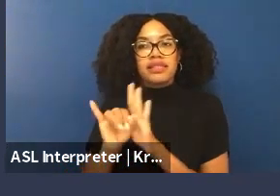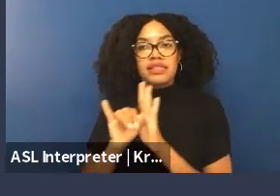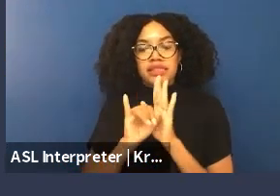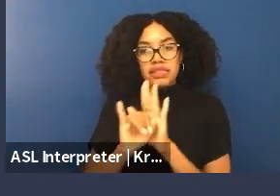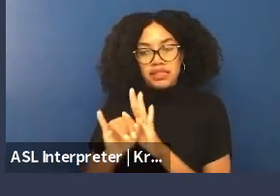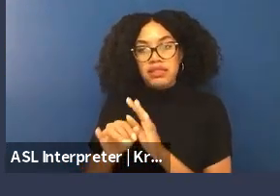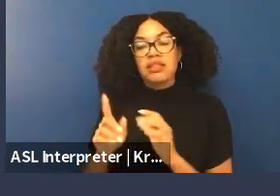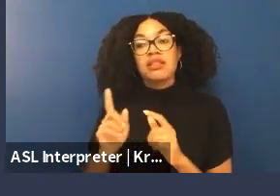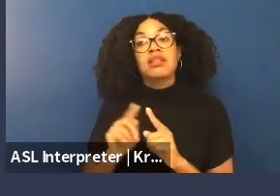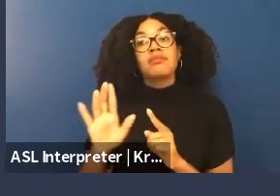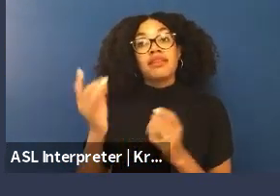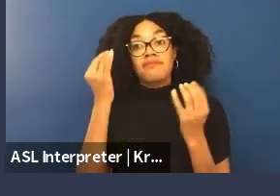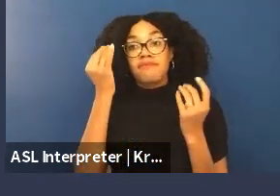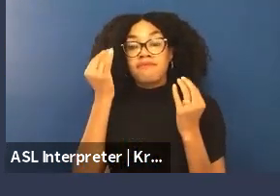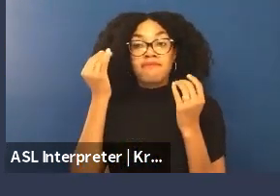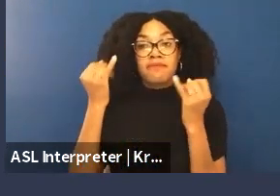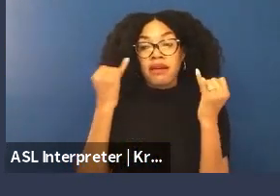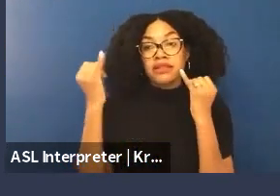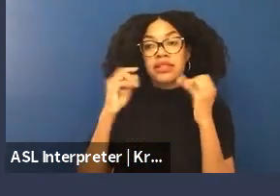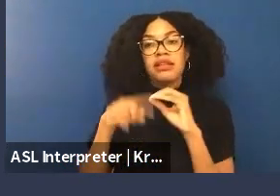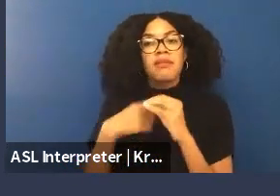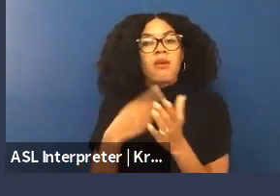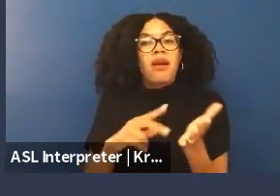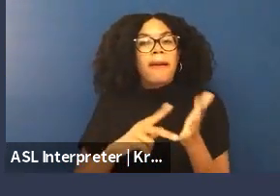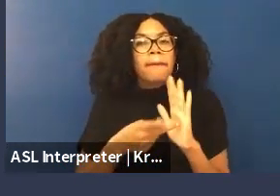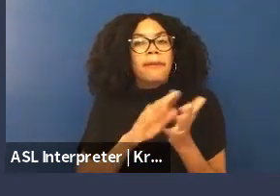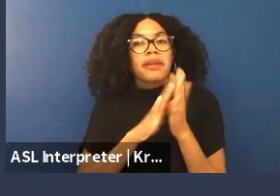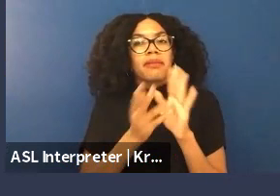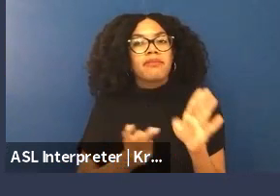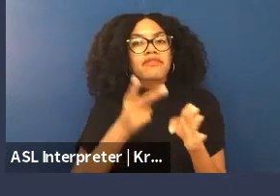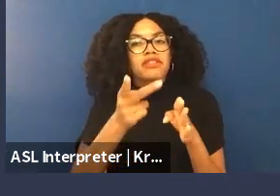about what it might mean to be an academic or professional in contemporary higher education.